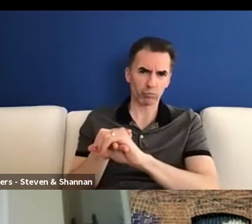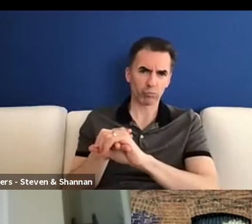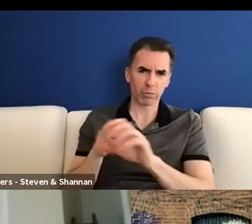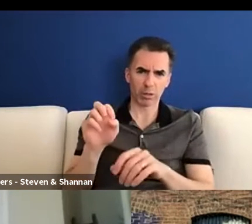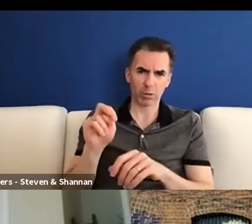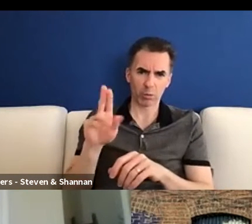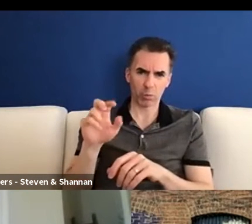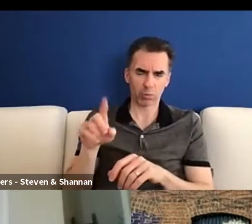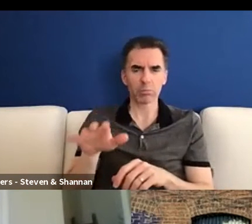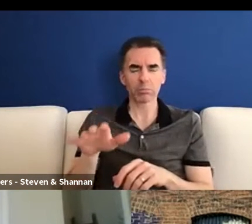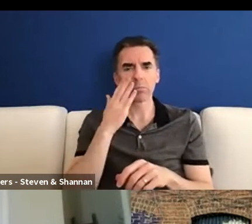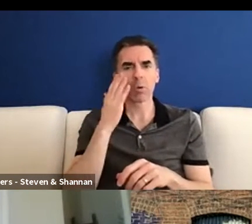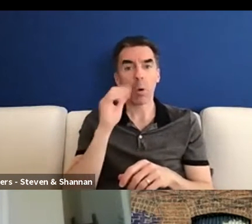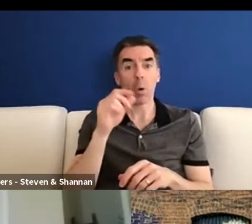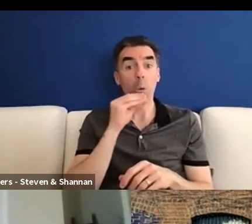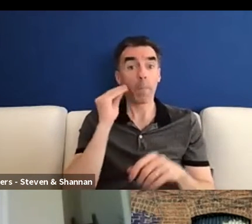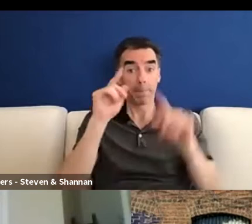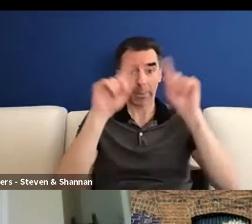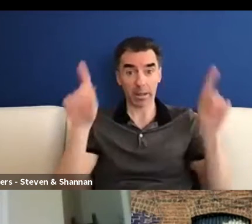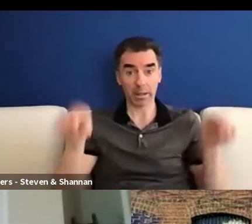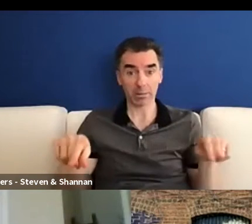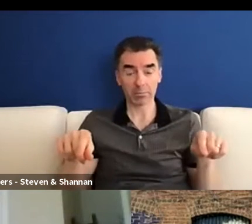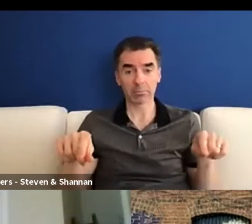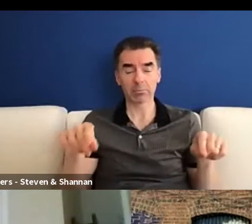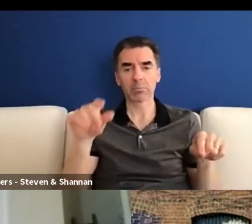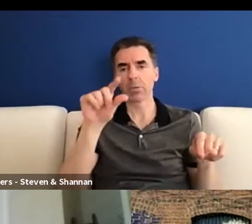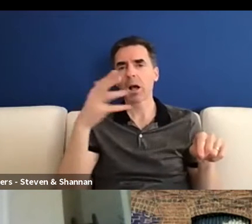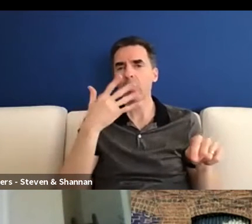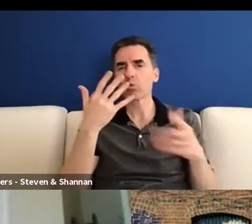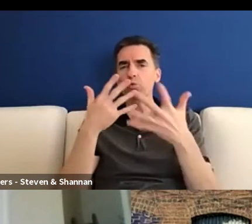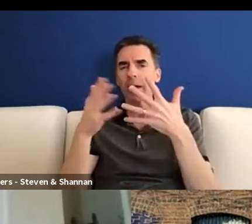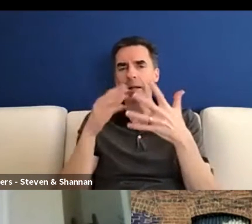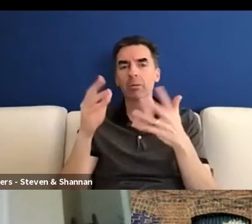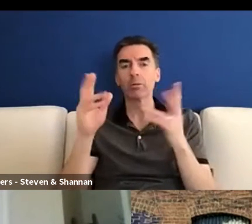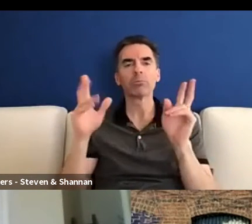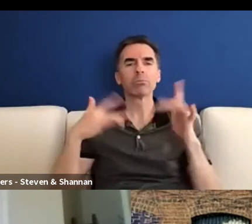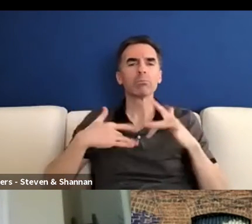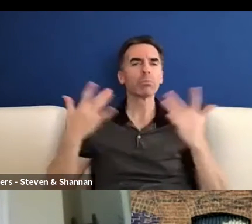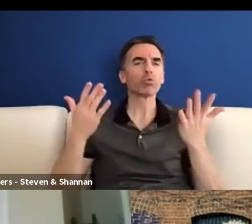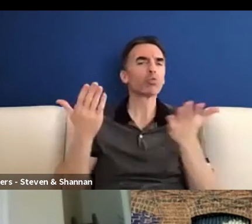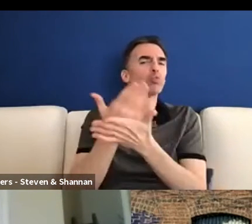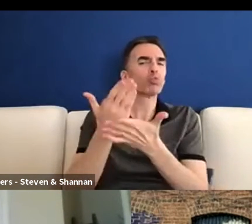great icon that says what's new, the link for the 10 1010 form is going to be right there.